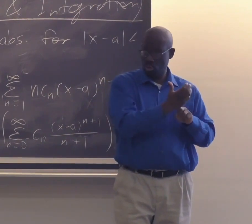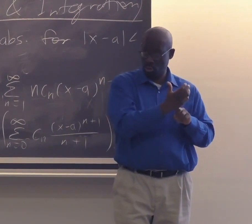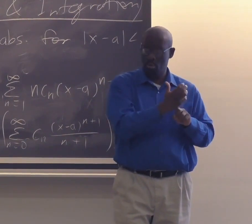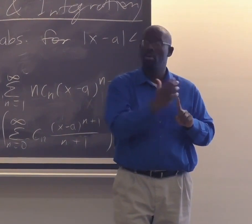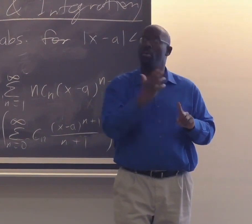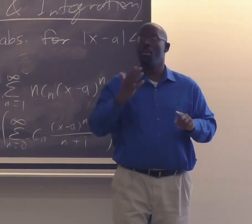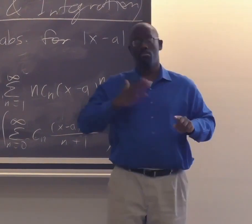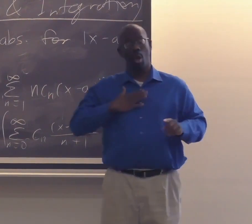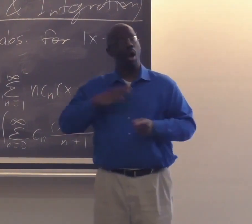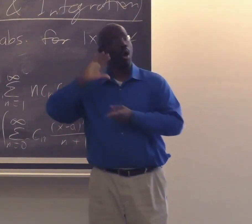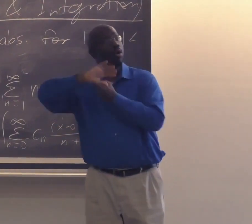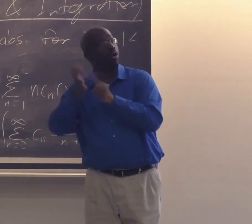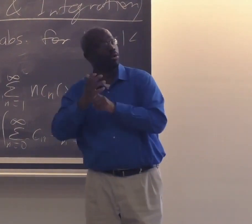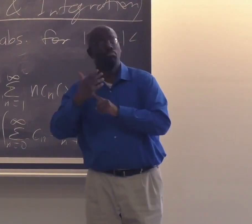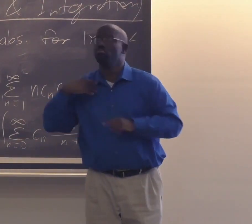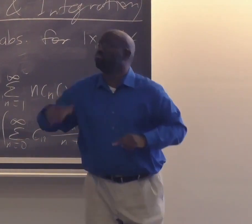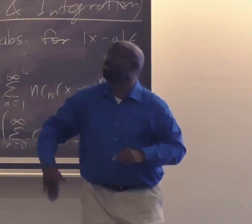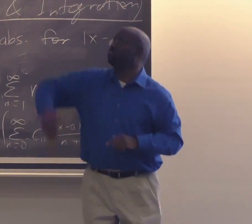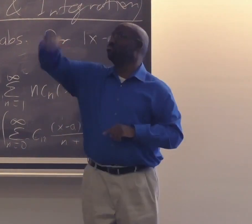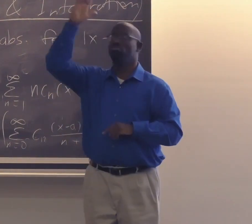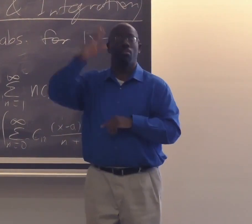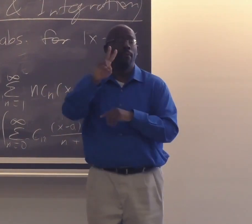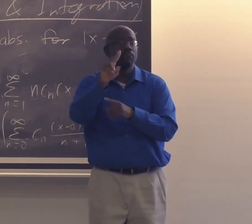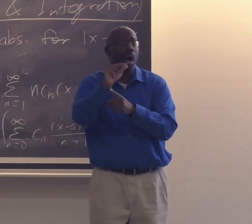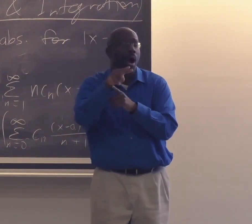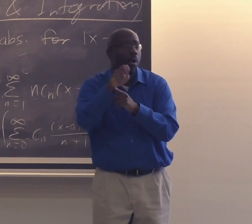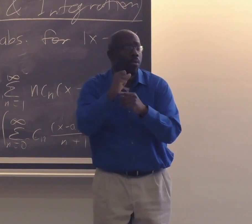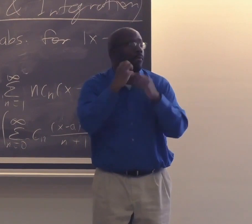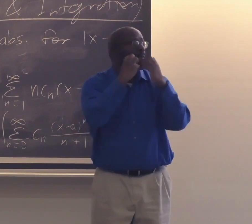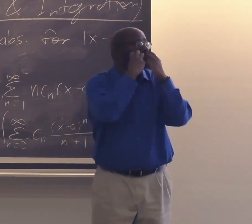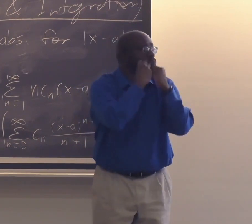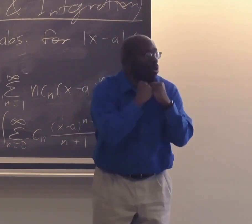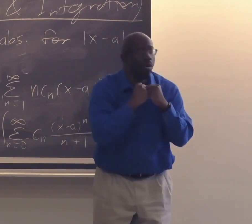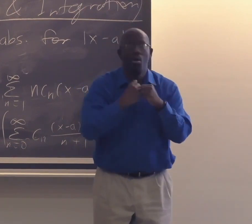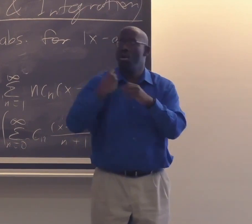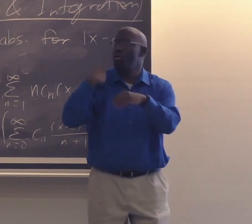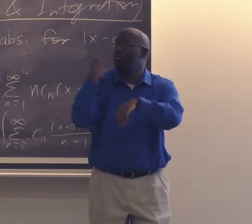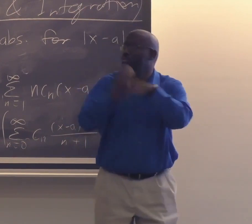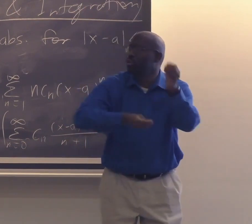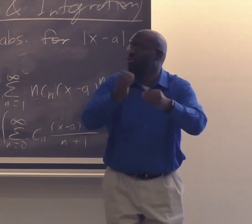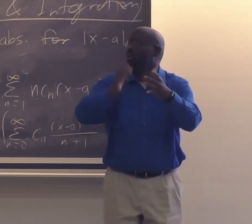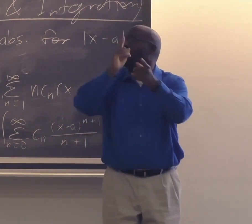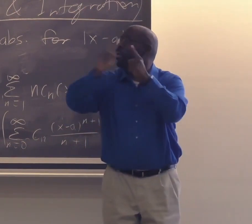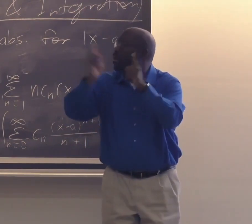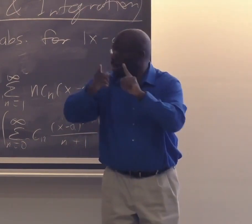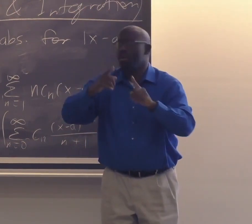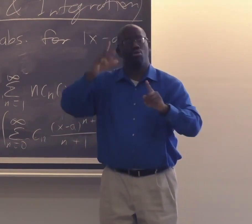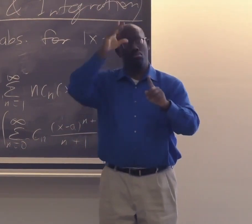So cultural traits and way of relating, in my culture, the values, the traditions.